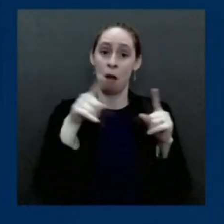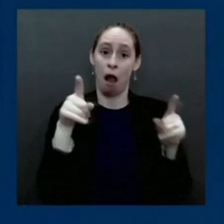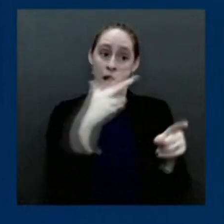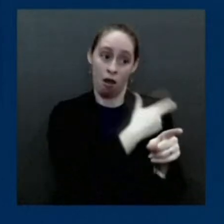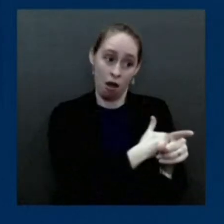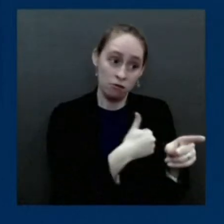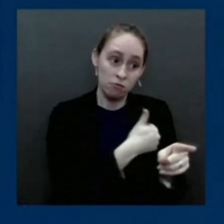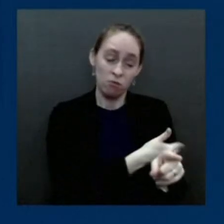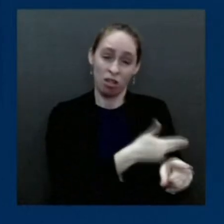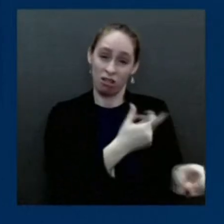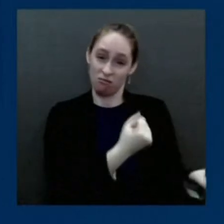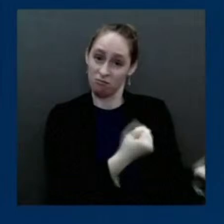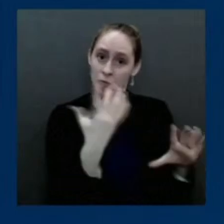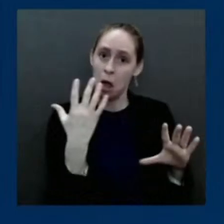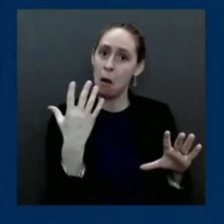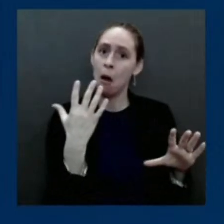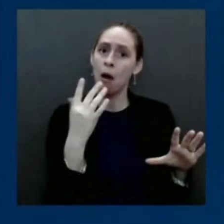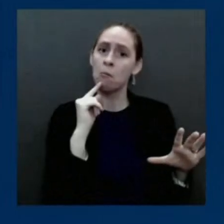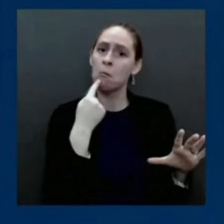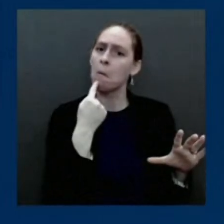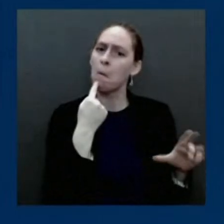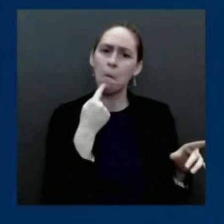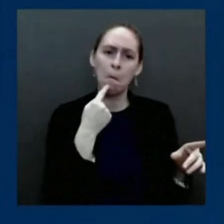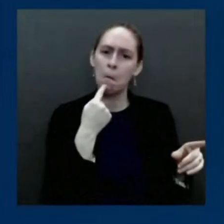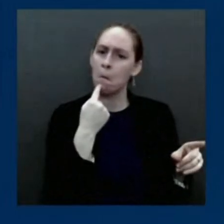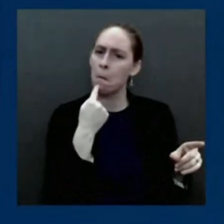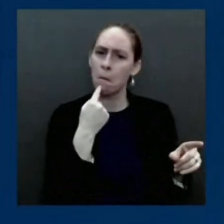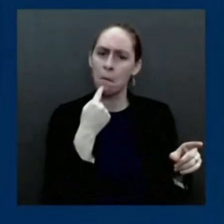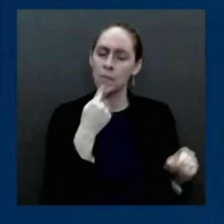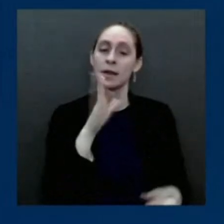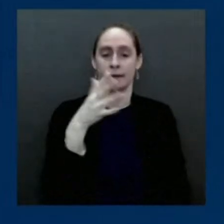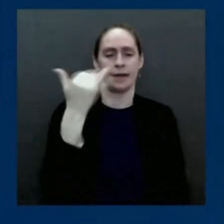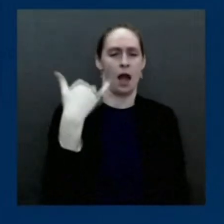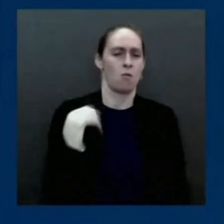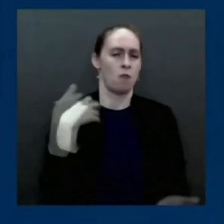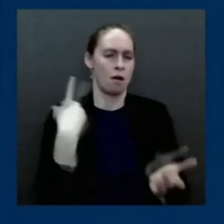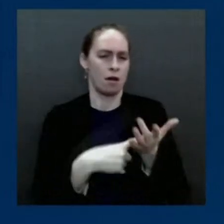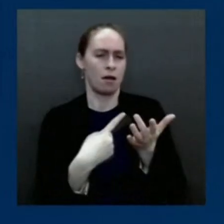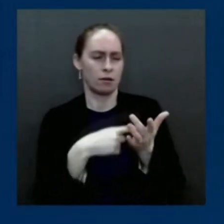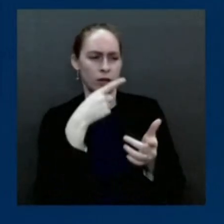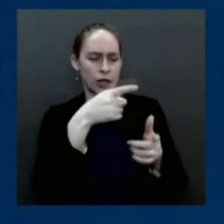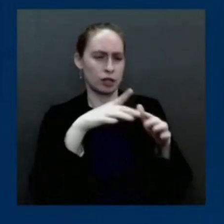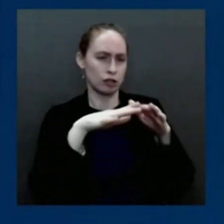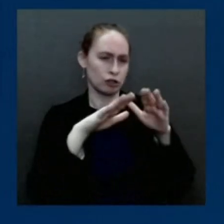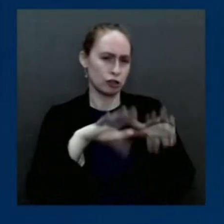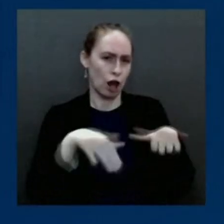WORRIED ABOUT CHILDREN CERTAINLY MORE CHILDREN ARE BEING INFECTED WITH THE HIGHLY